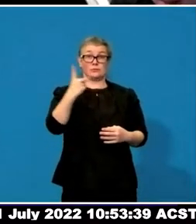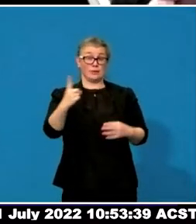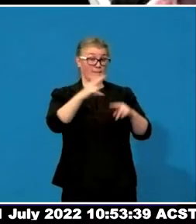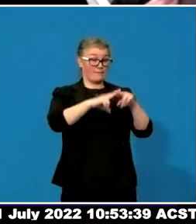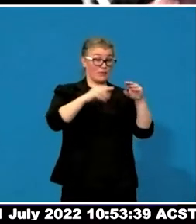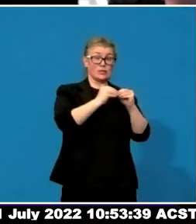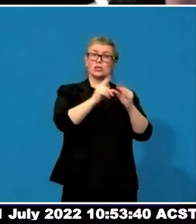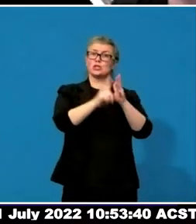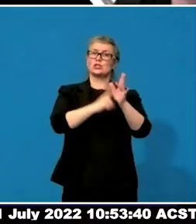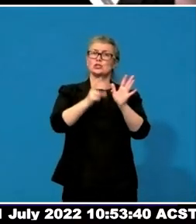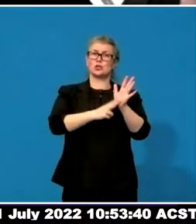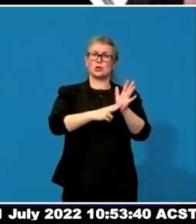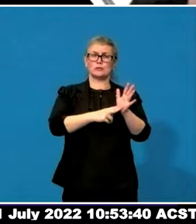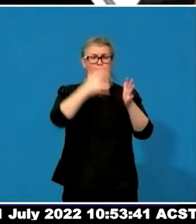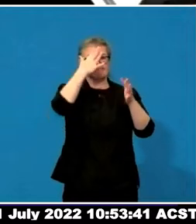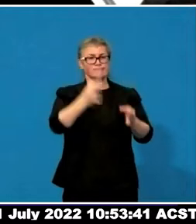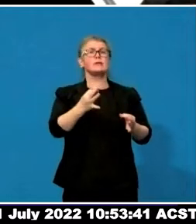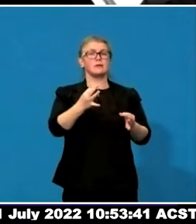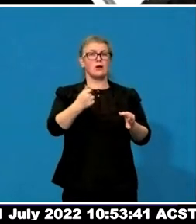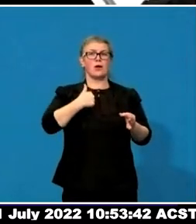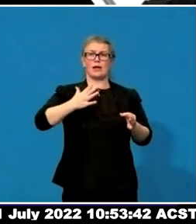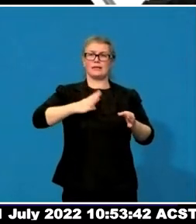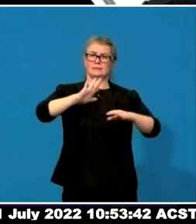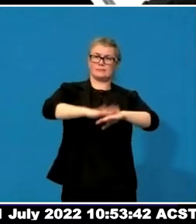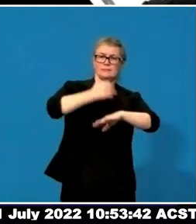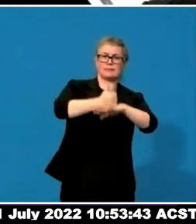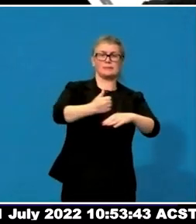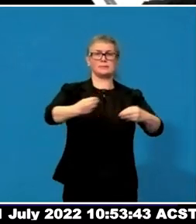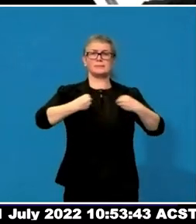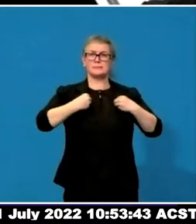providing disability support services to Joziah and his cousin.